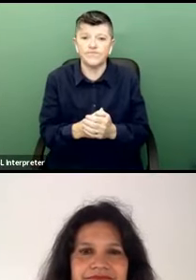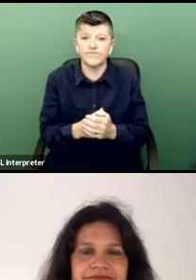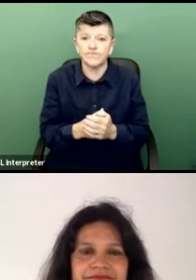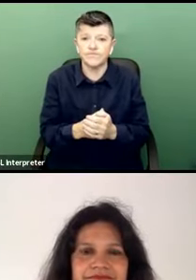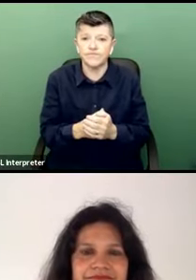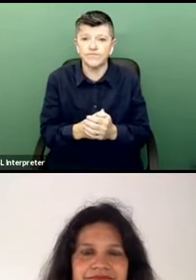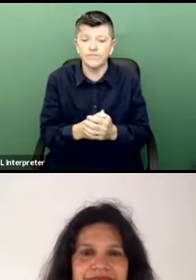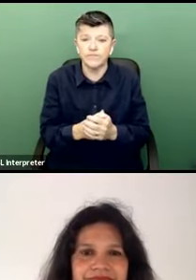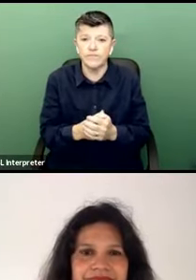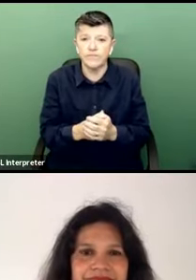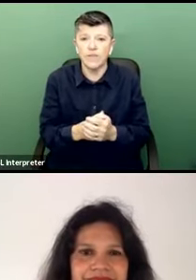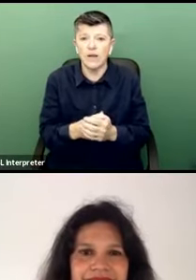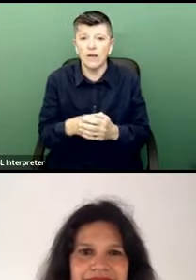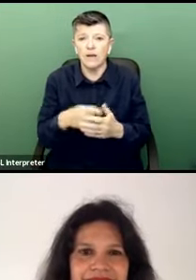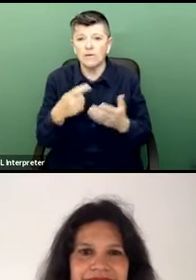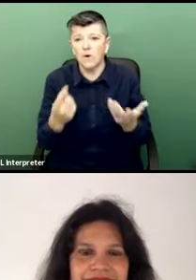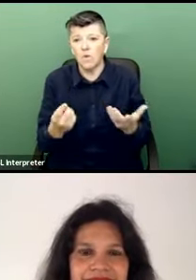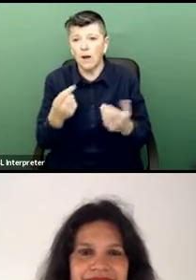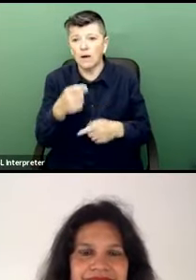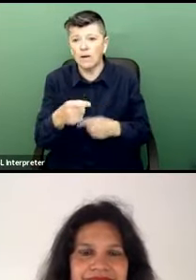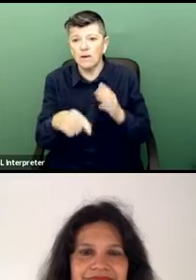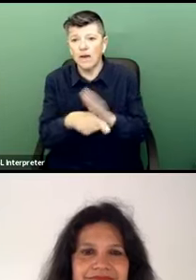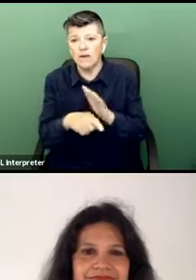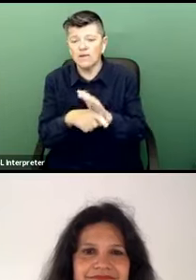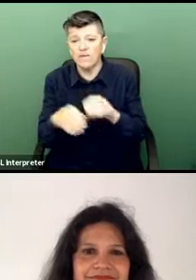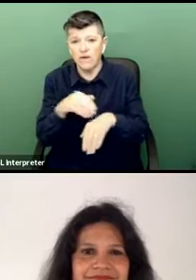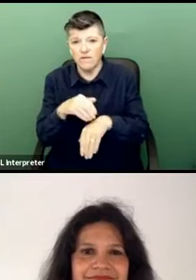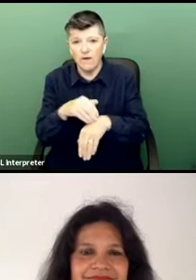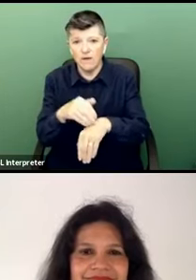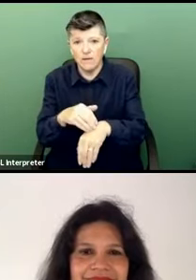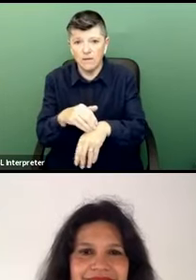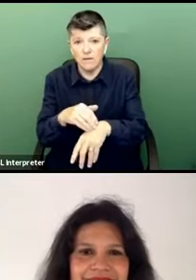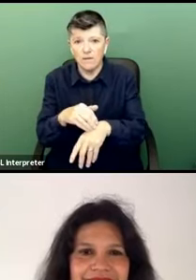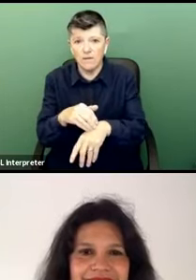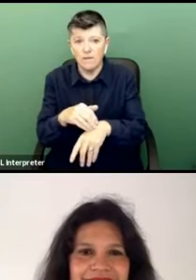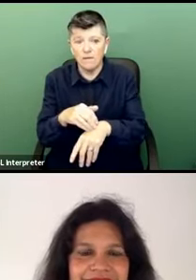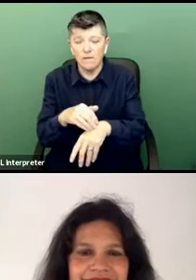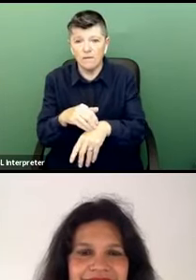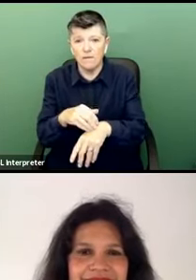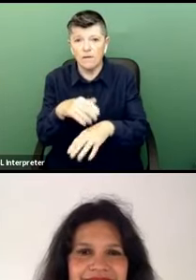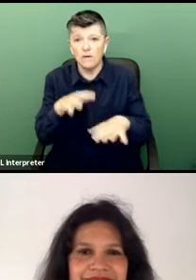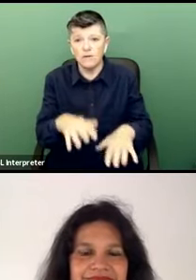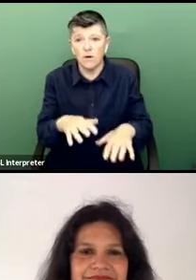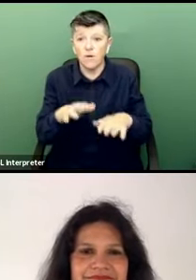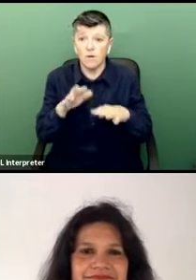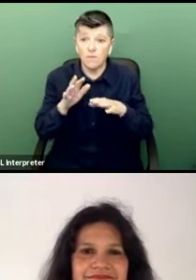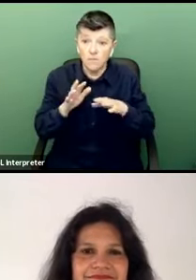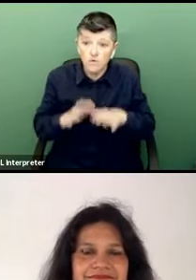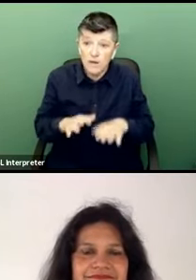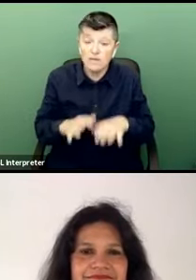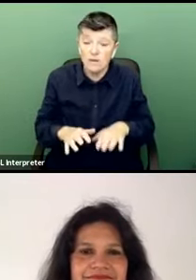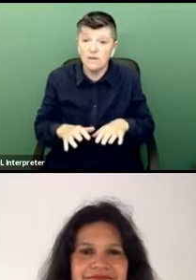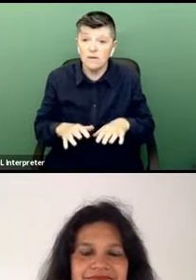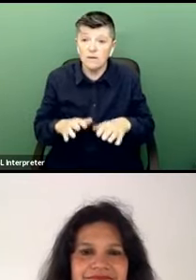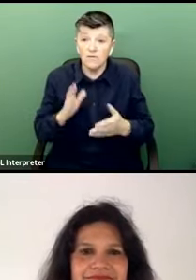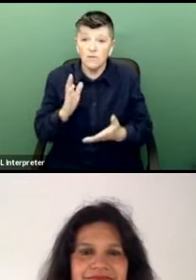From Simon Cole he's asking this is a month where we have got